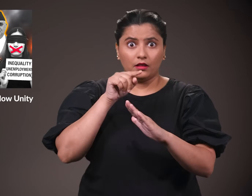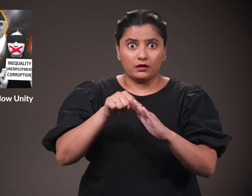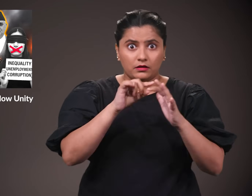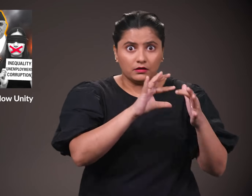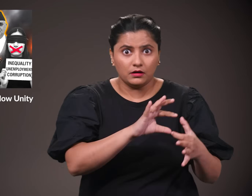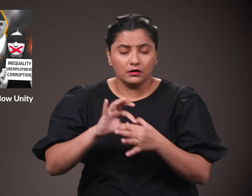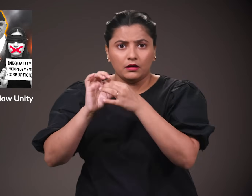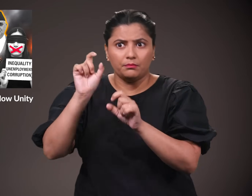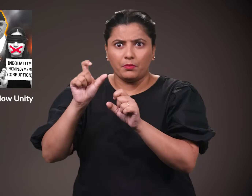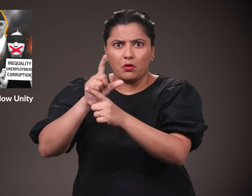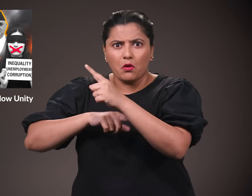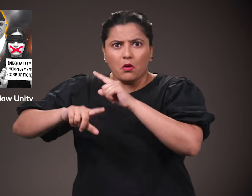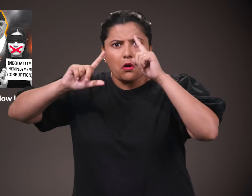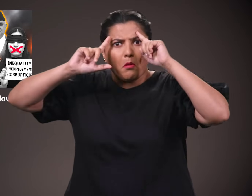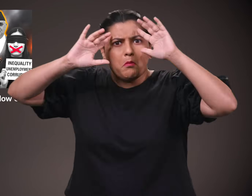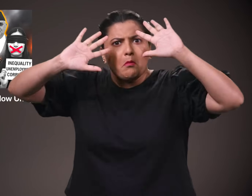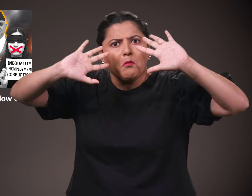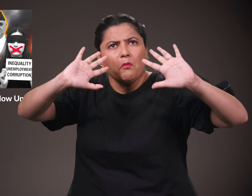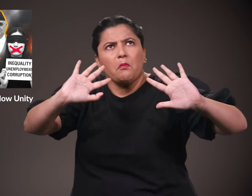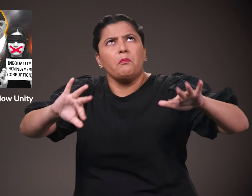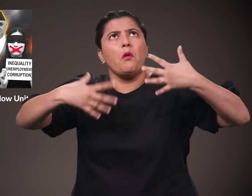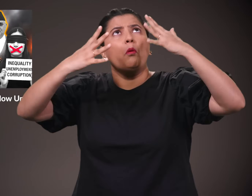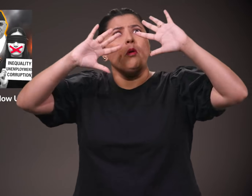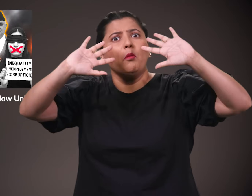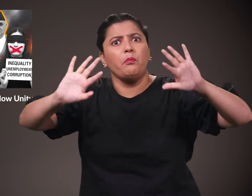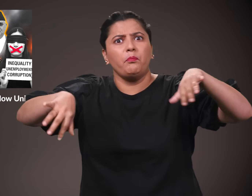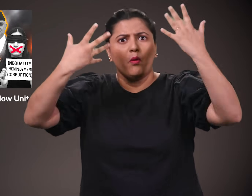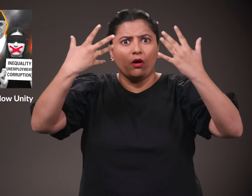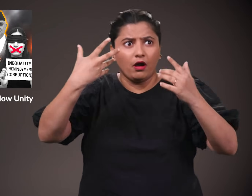People became extremely angry.